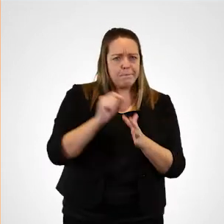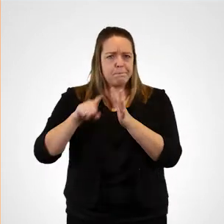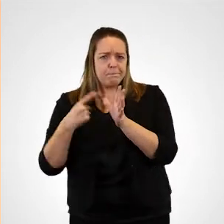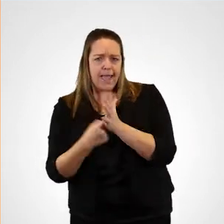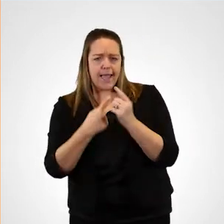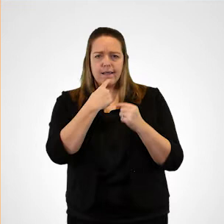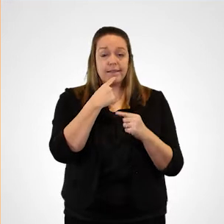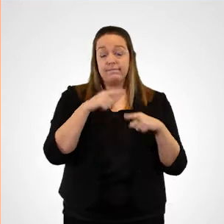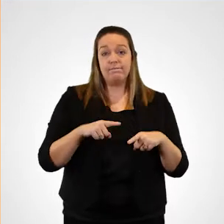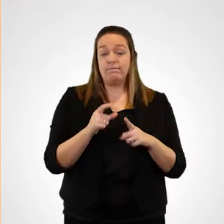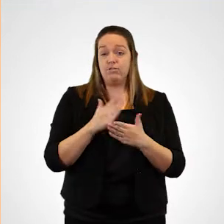from the way that people say them.